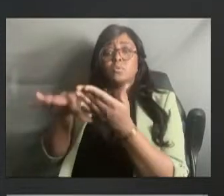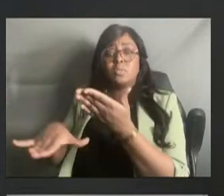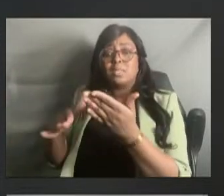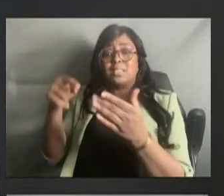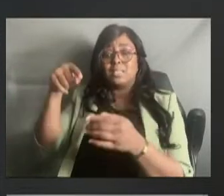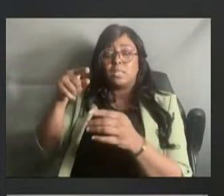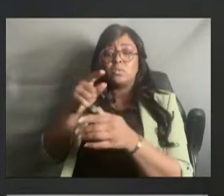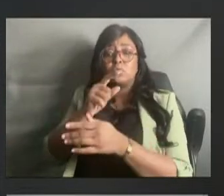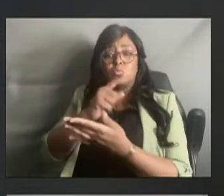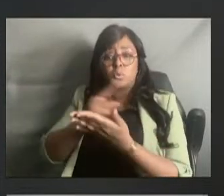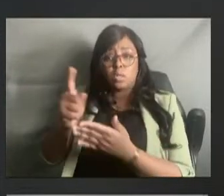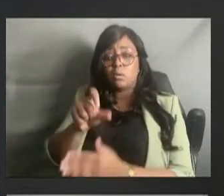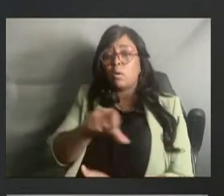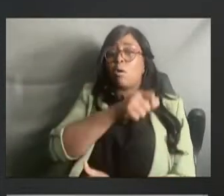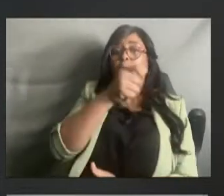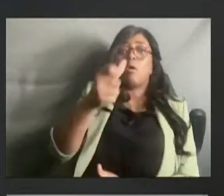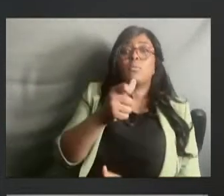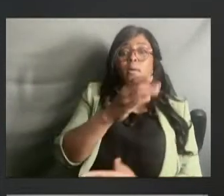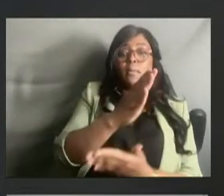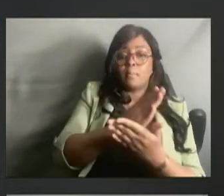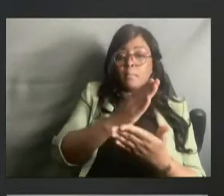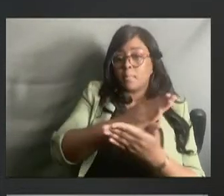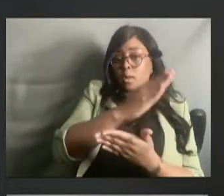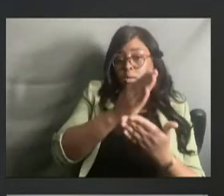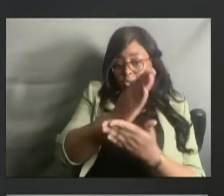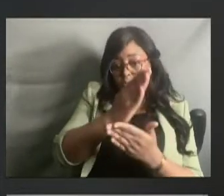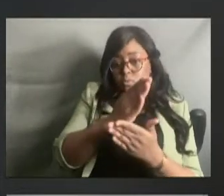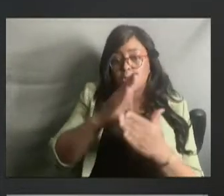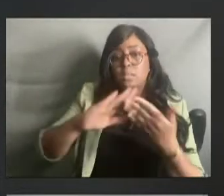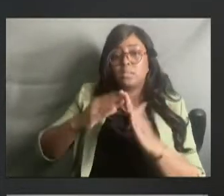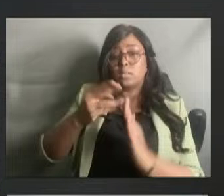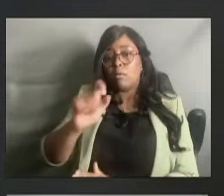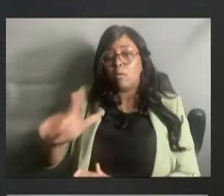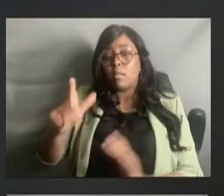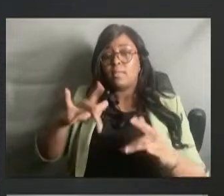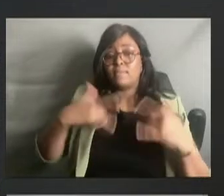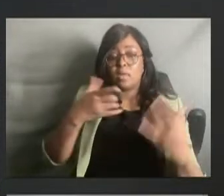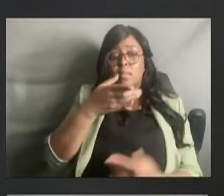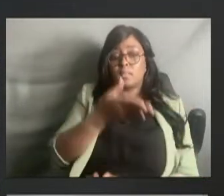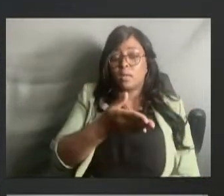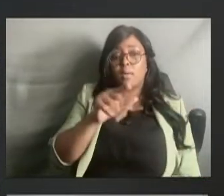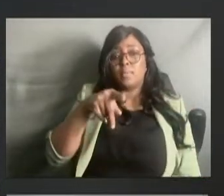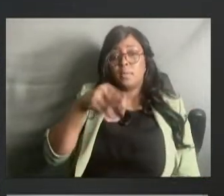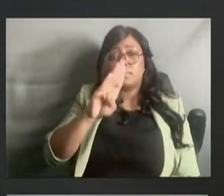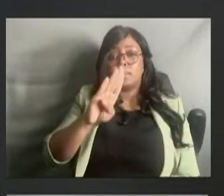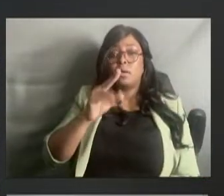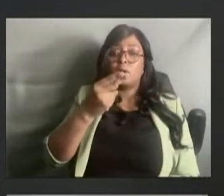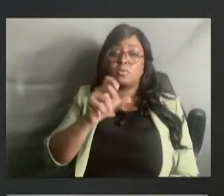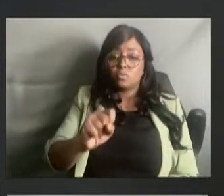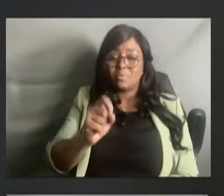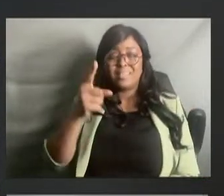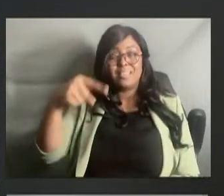we met with a group of students earlier this week at our other